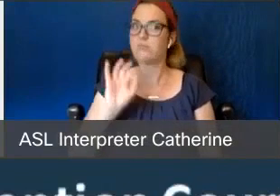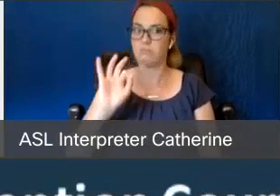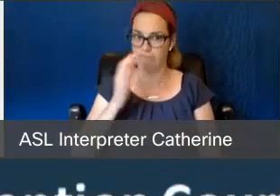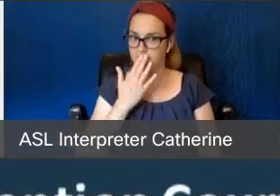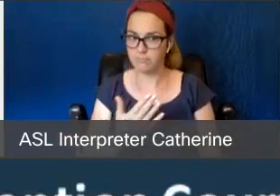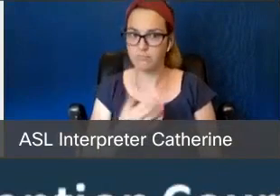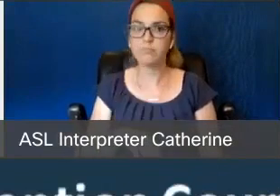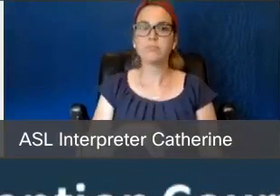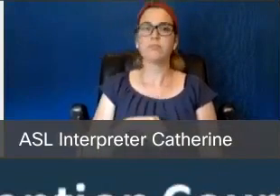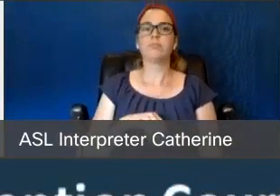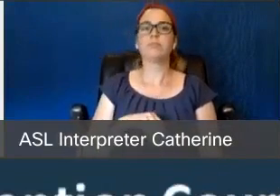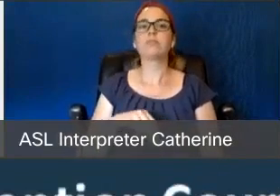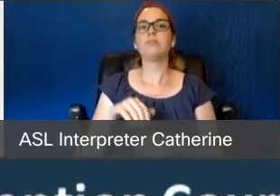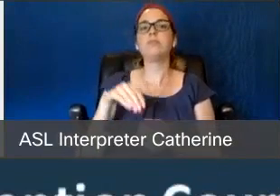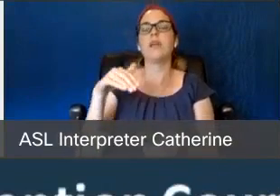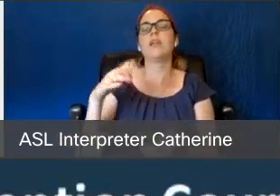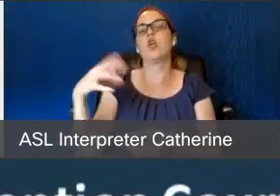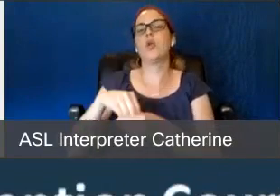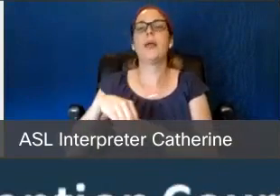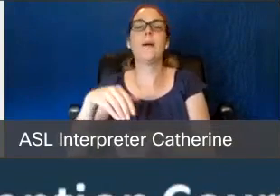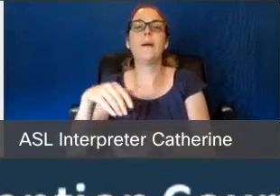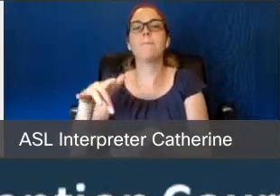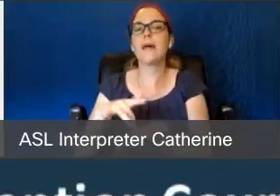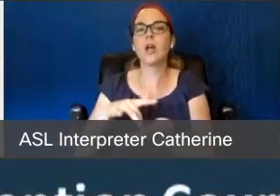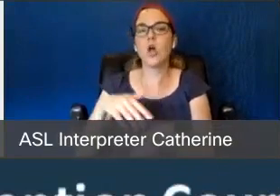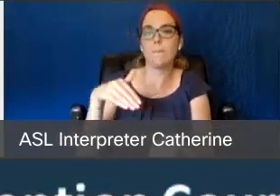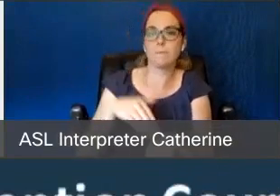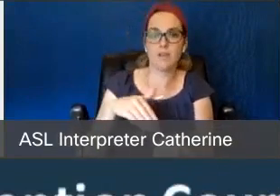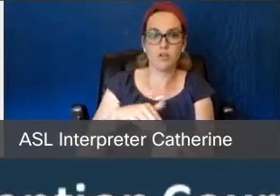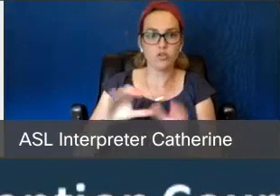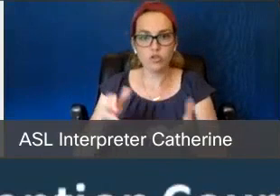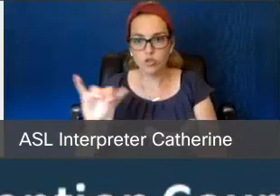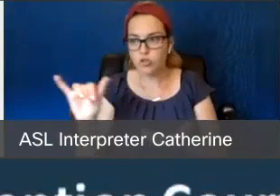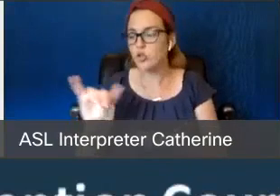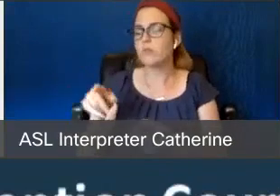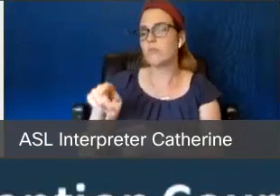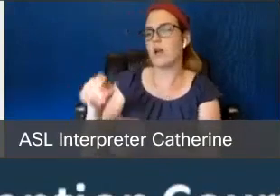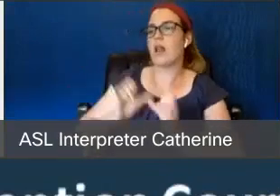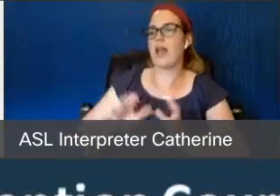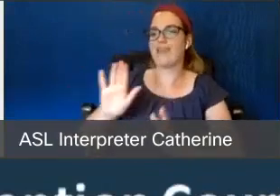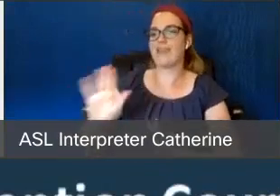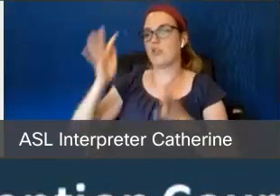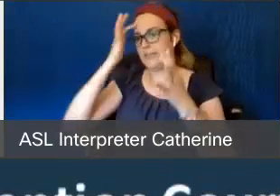And again, as Dr. Marlowe said it's not our choice, it's the client's choice and they meet whats the best for them.